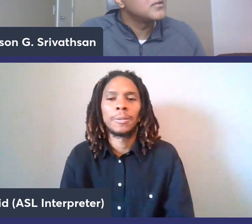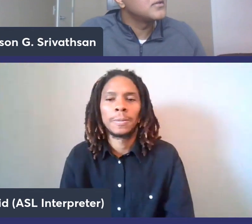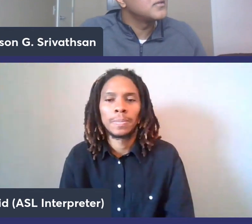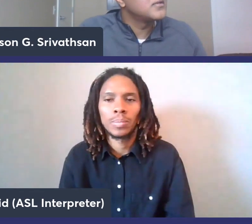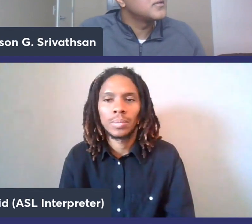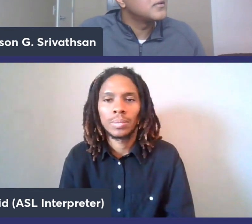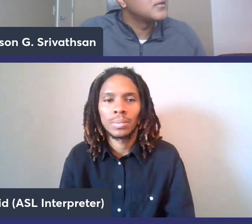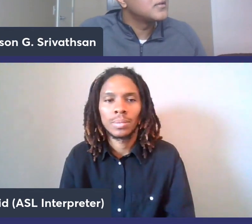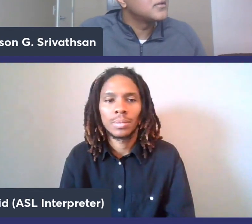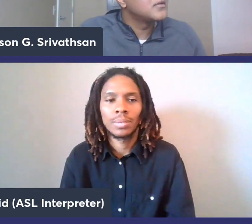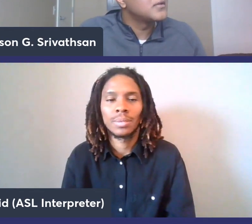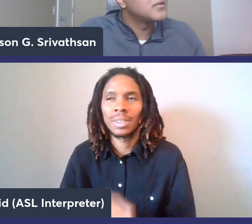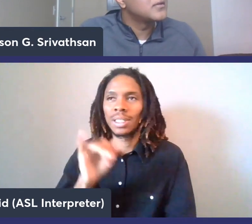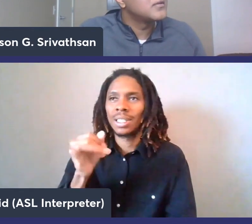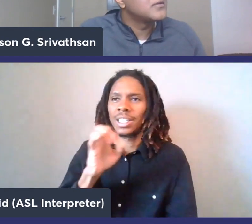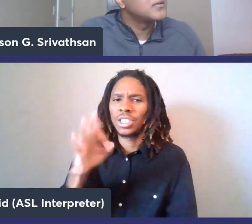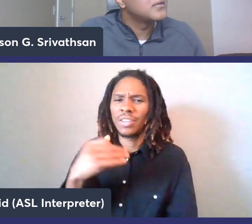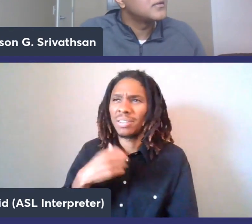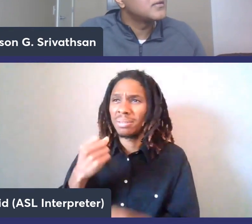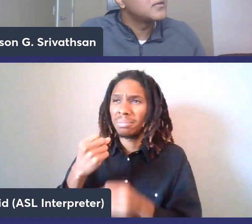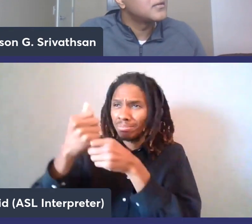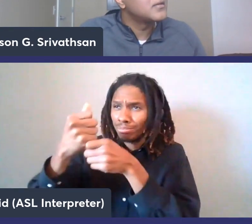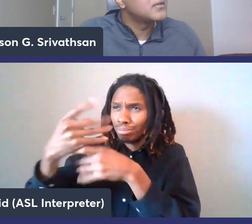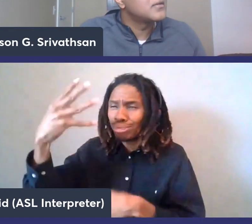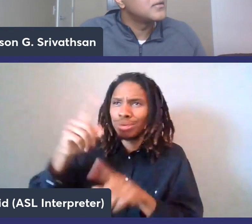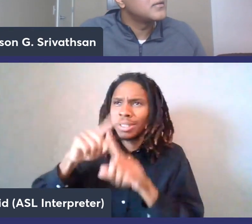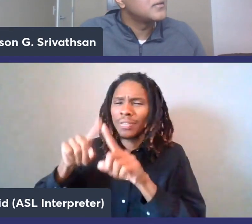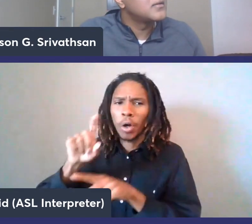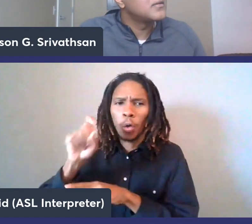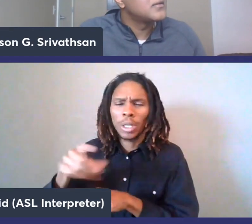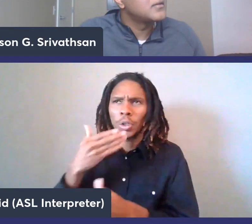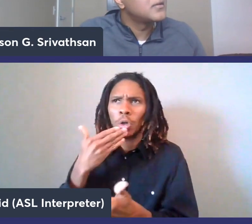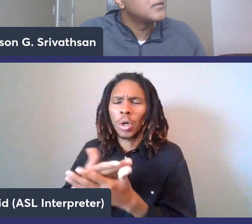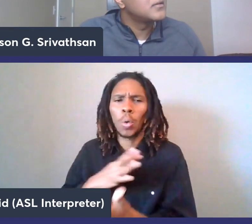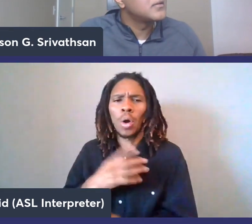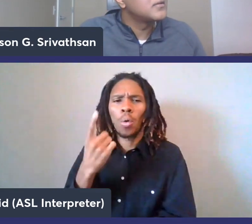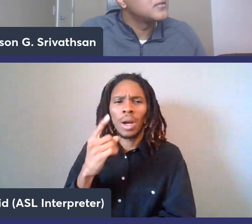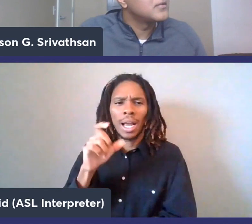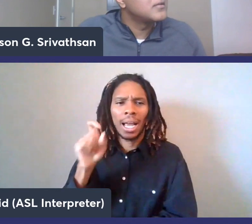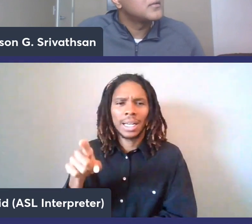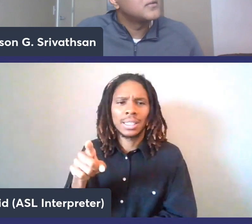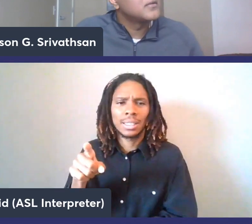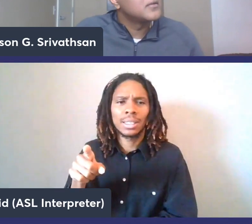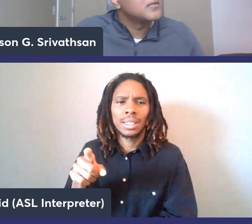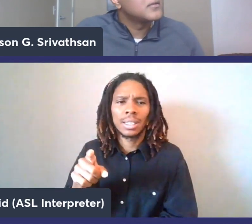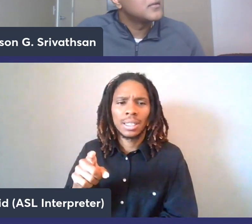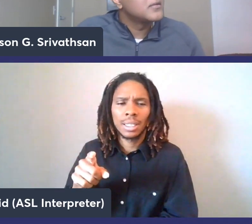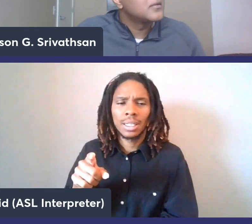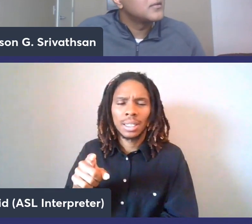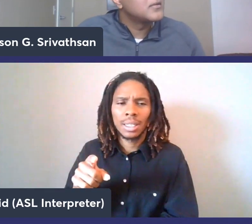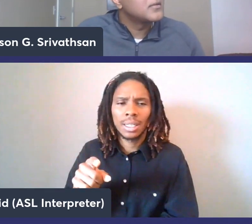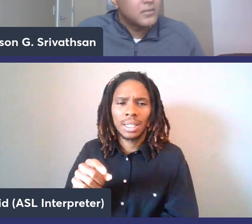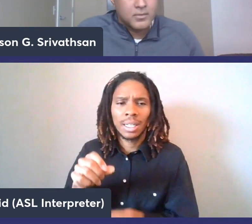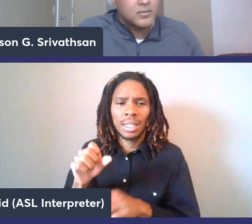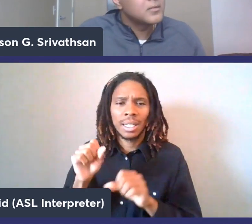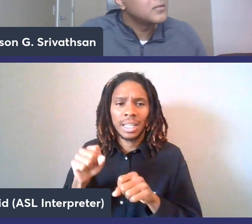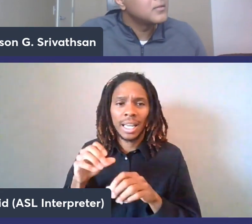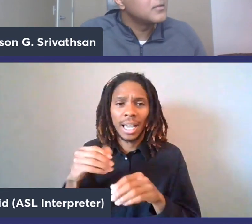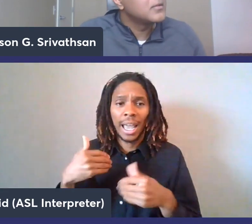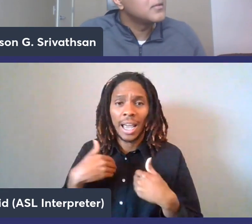You know, we've got a lot of great questions in chat here, and one of them asks or Theta asks, who says, can it give voice output after translating,